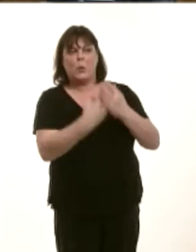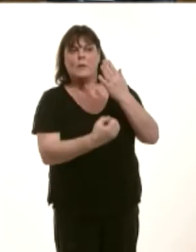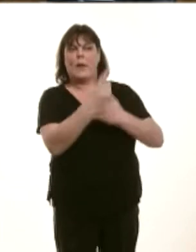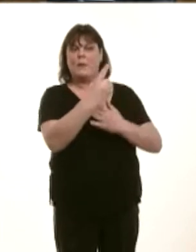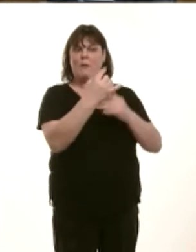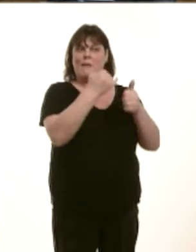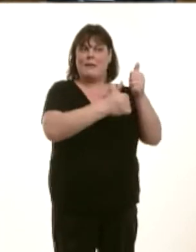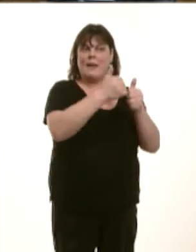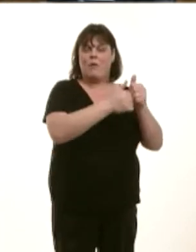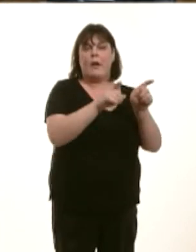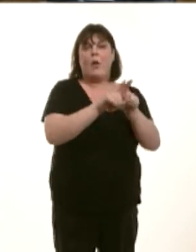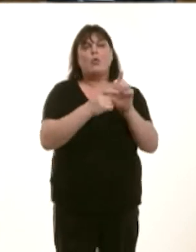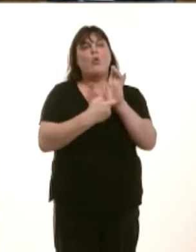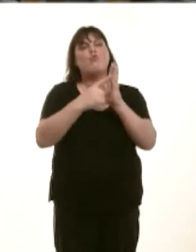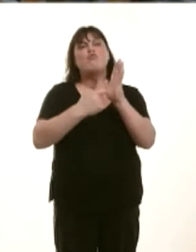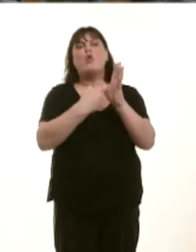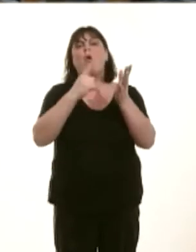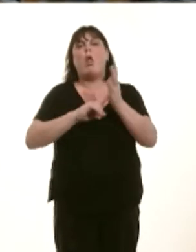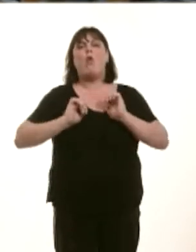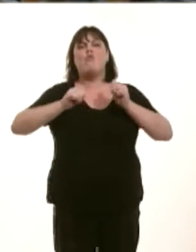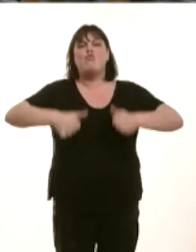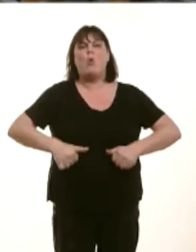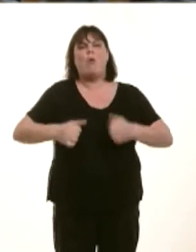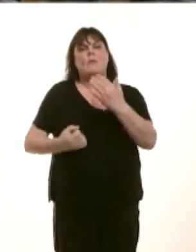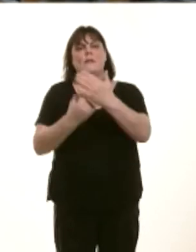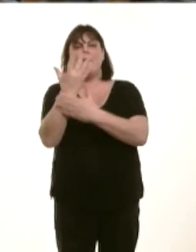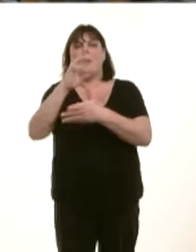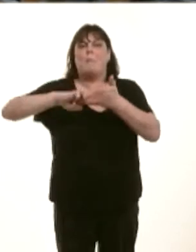the rural development plan. Nick Ramsay: Thank you, First Minister. It